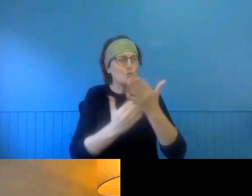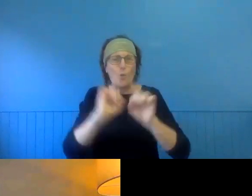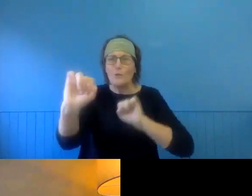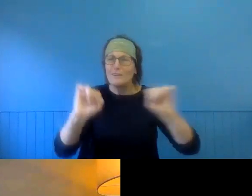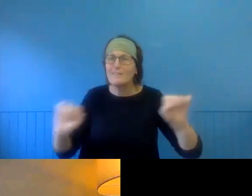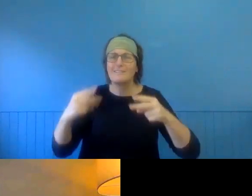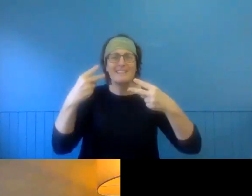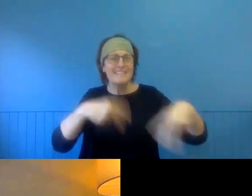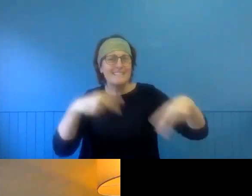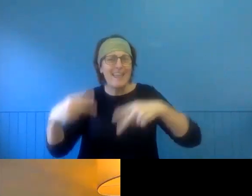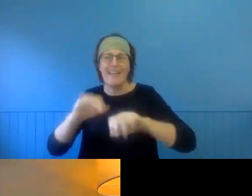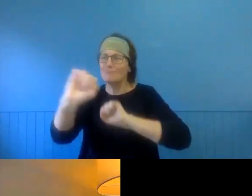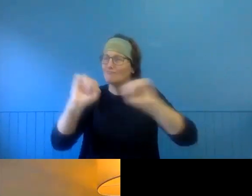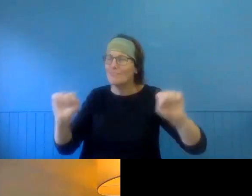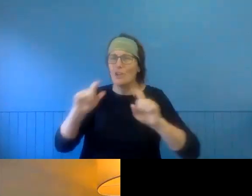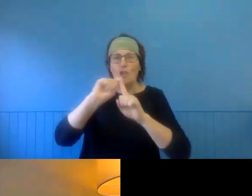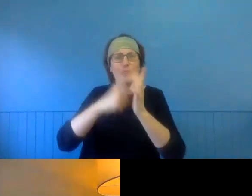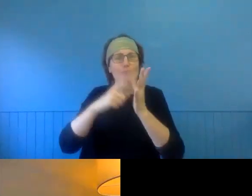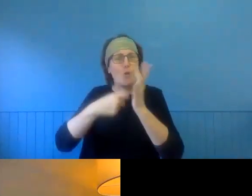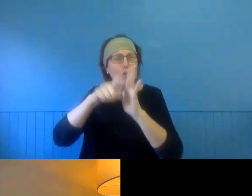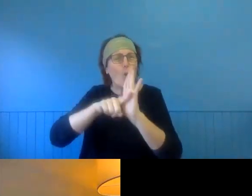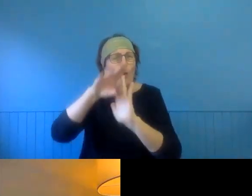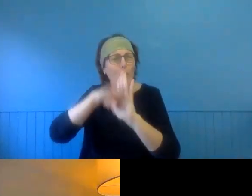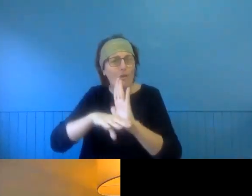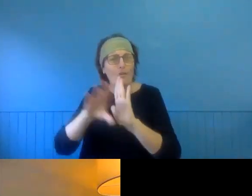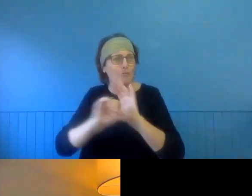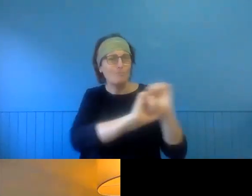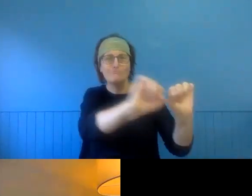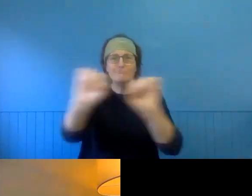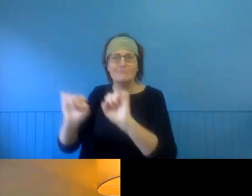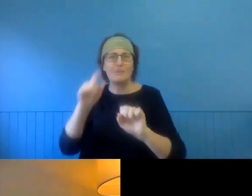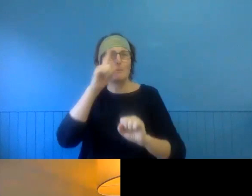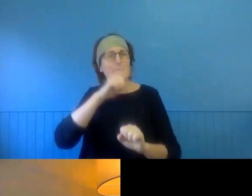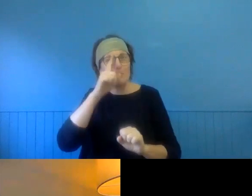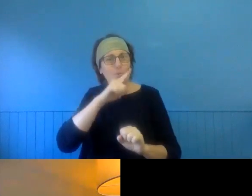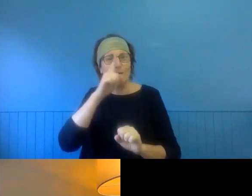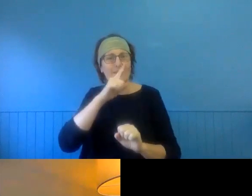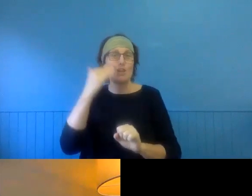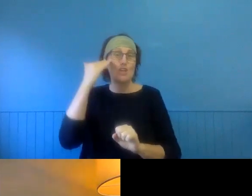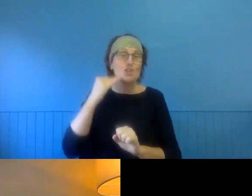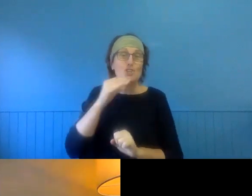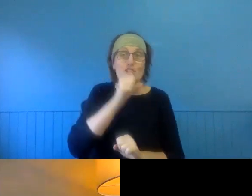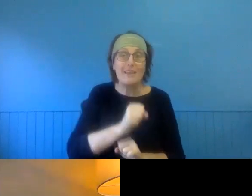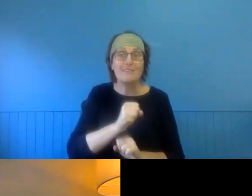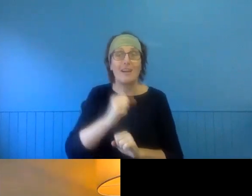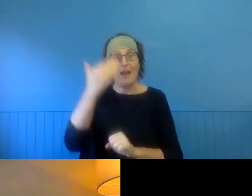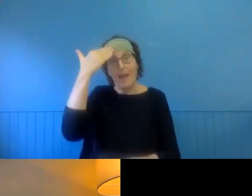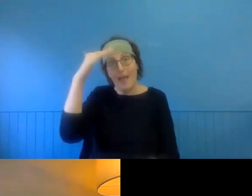dance, the protocol that come from our peoples, our gender, our elders,